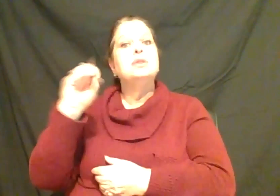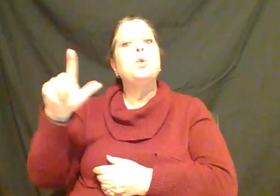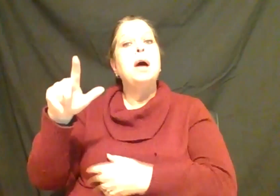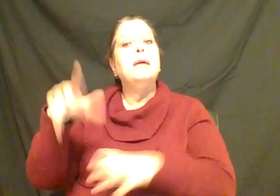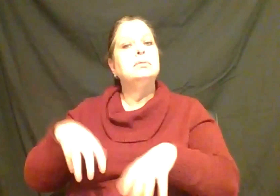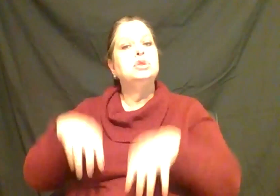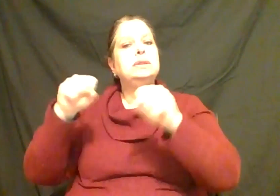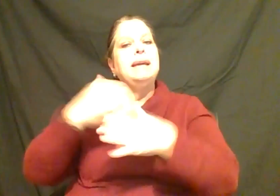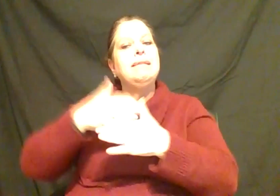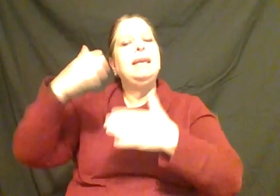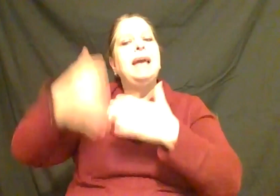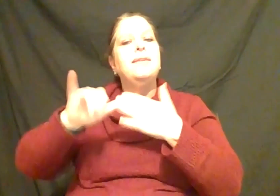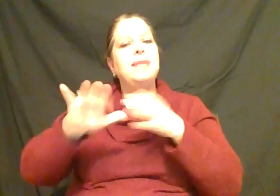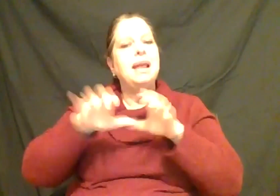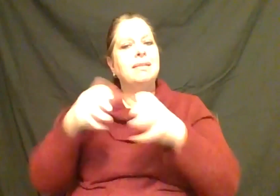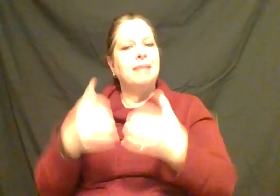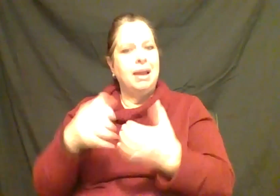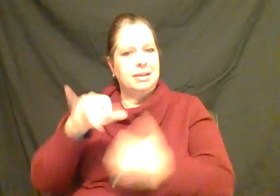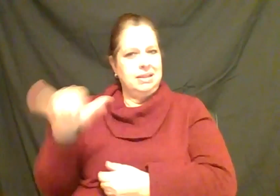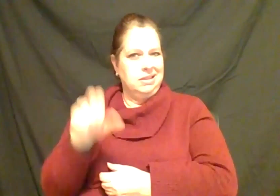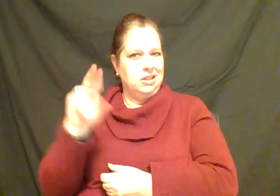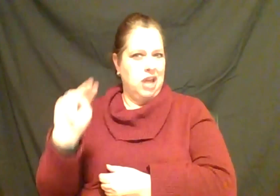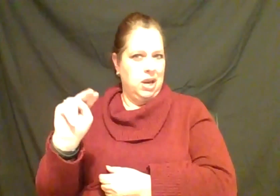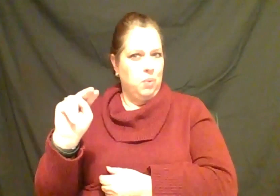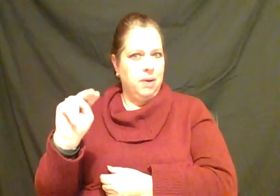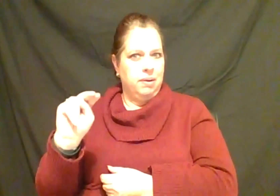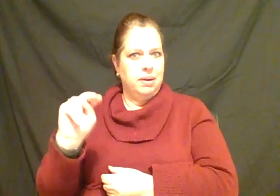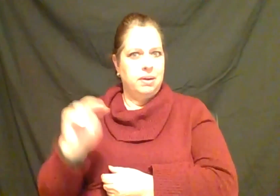course which would be in january that 4x4 courses do not wait till the end